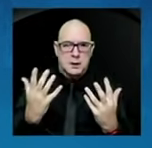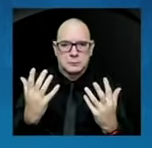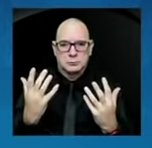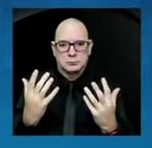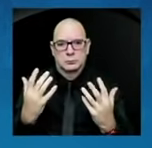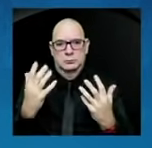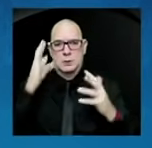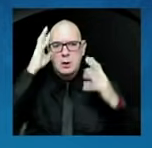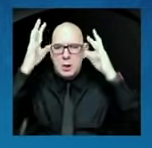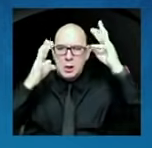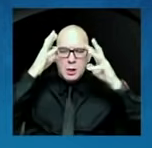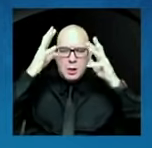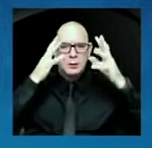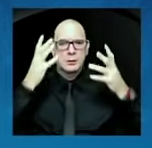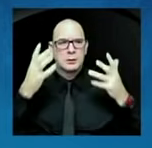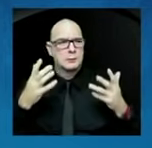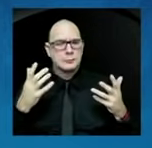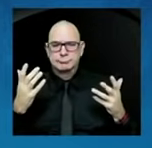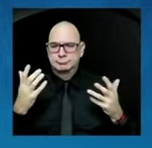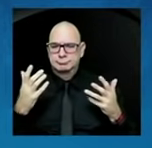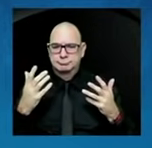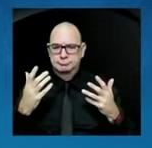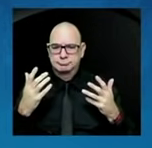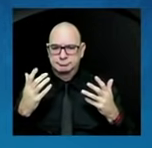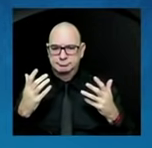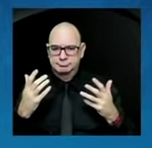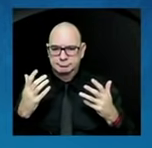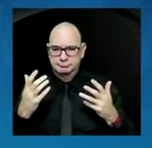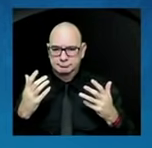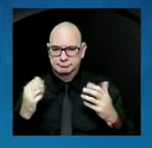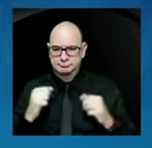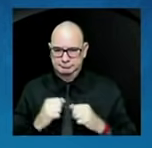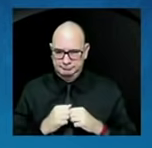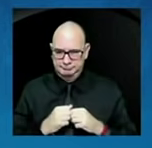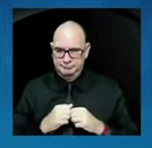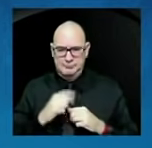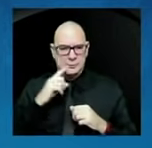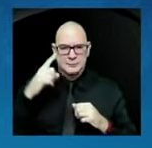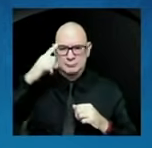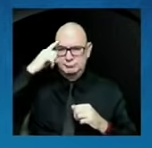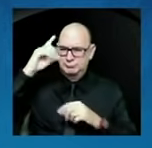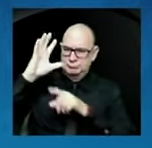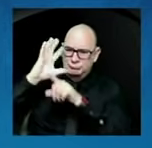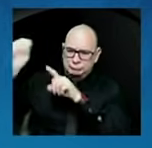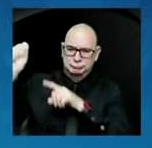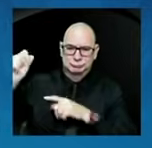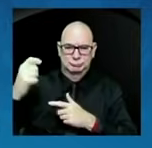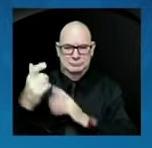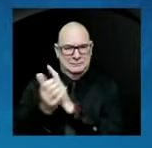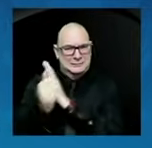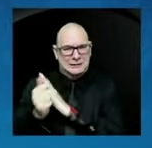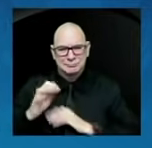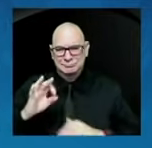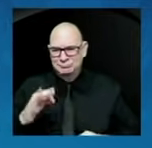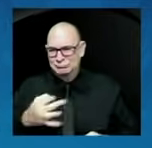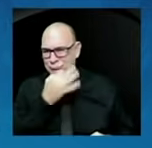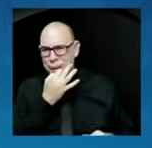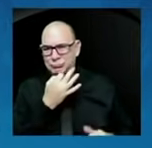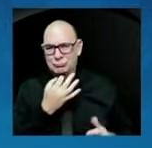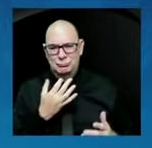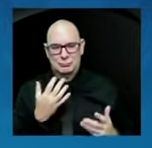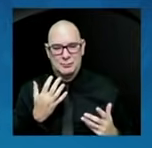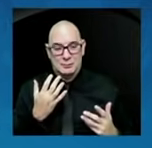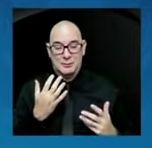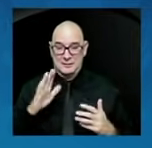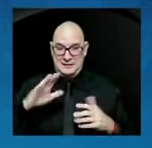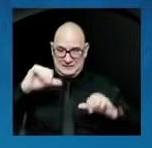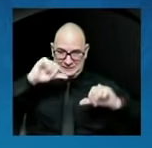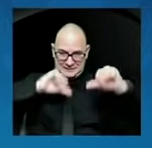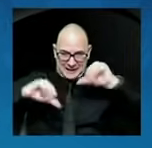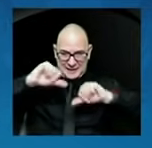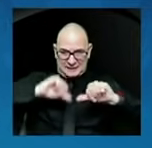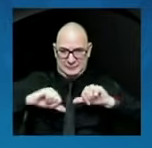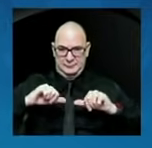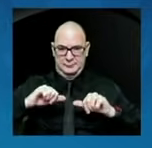BE WHERE SO MUCH OF THE